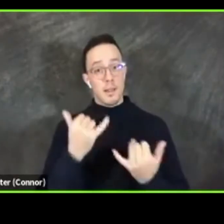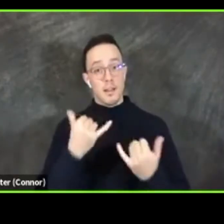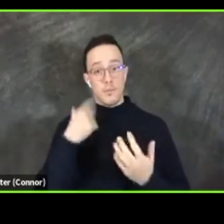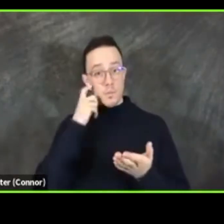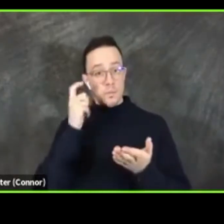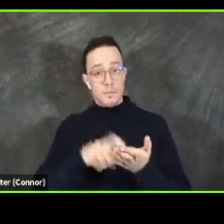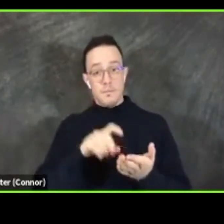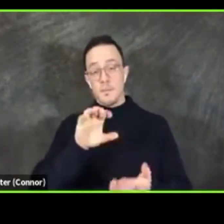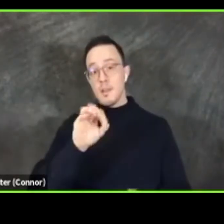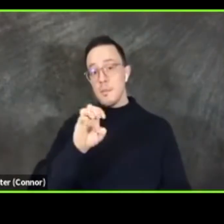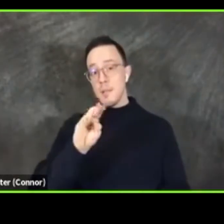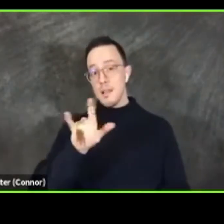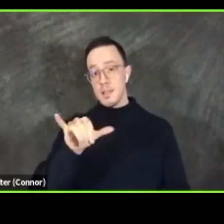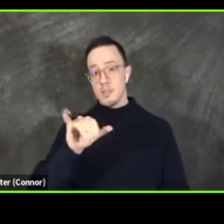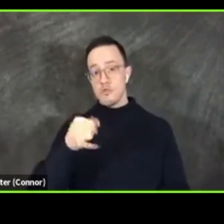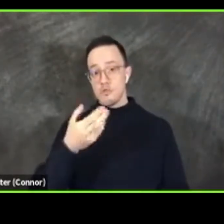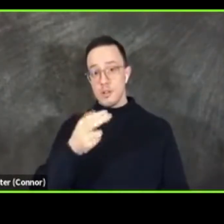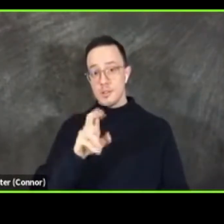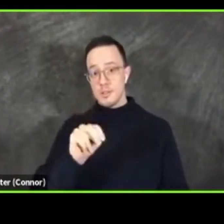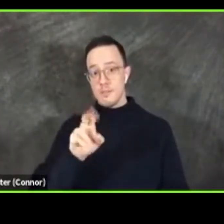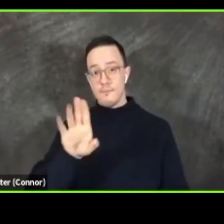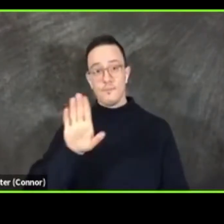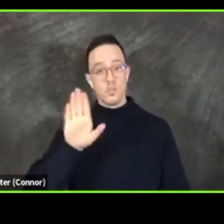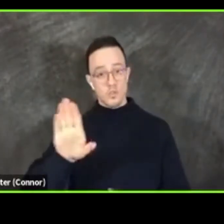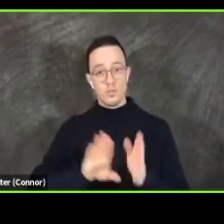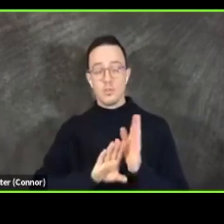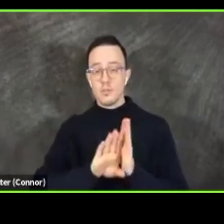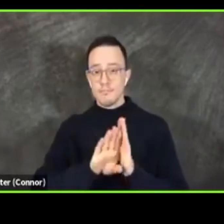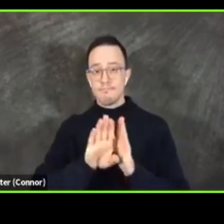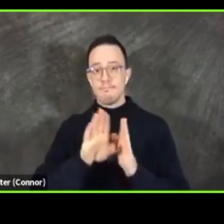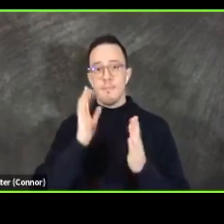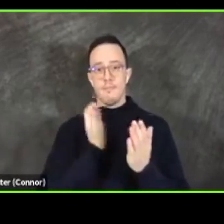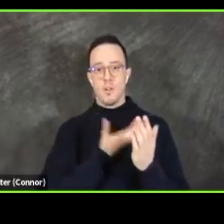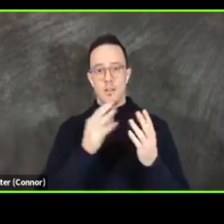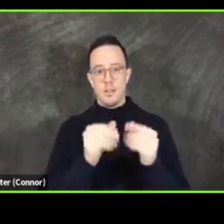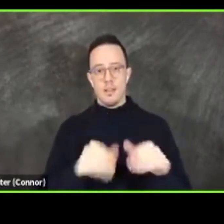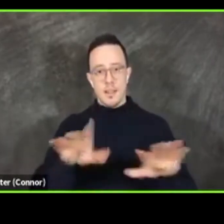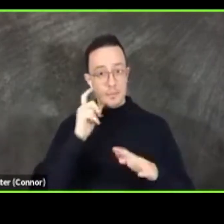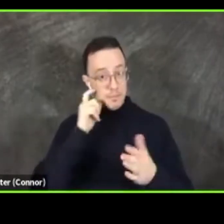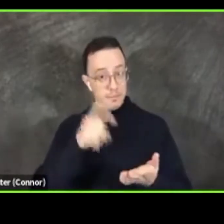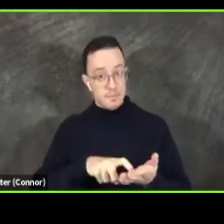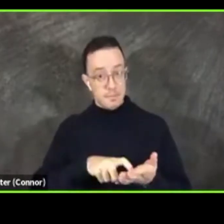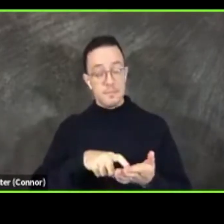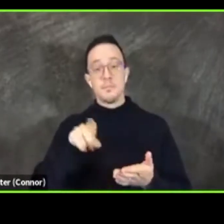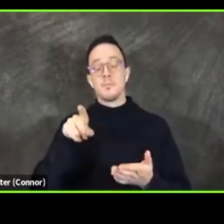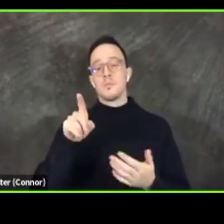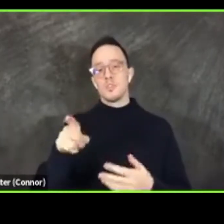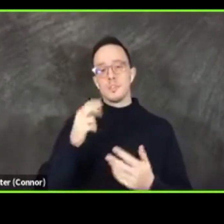LAND ACKNOWLEDGMENT PRACTICE. AS ONE OF THE GUEST-CURATORS FOR THE 2020 SYMPOSIUM, EMILY HAS CURATED SEVERAL SESSIONS FOR THE